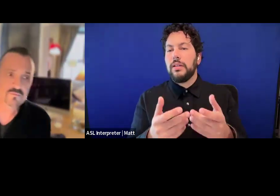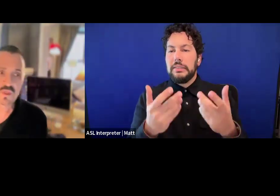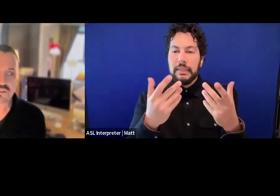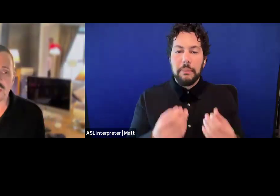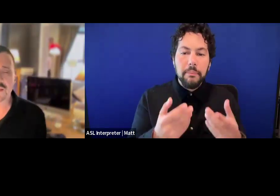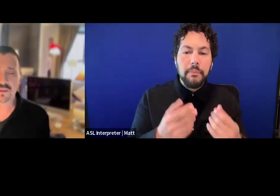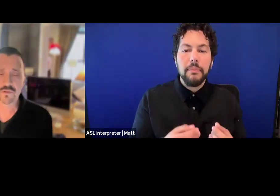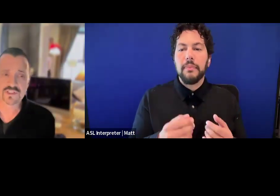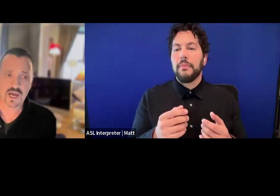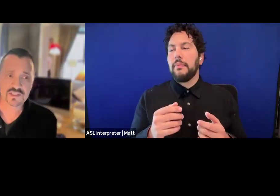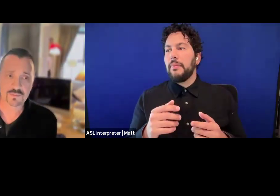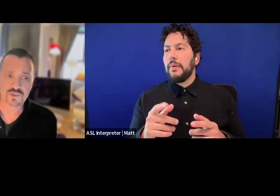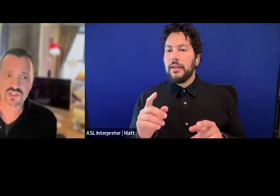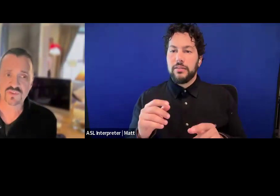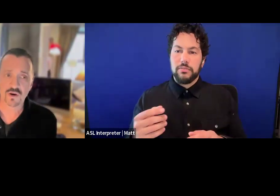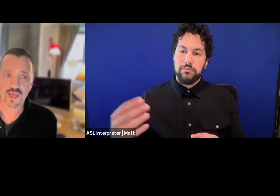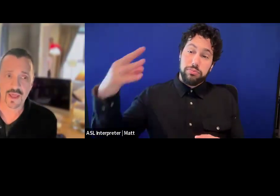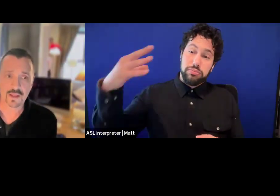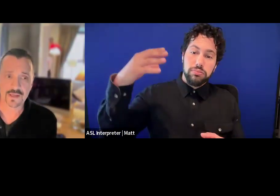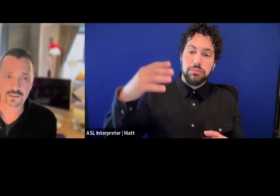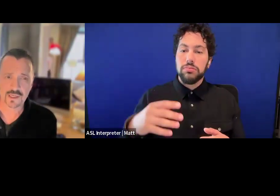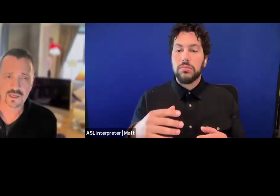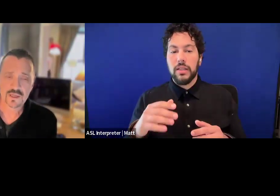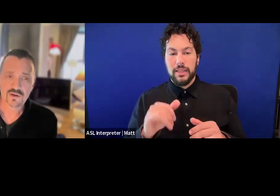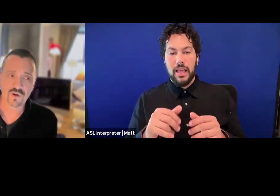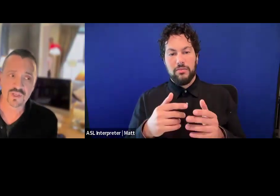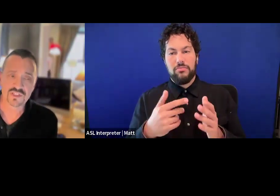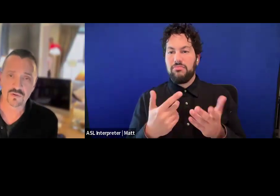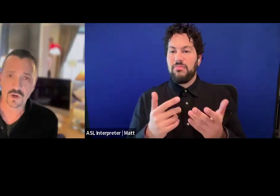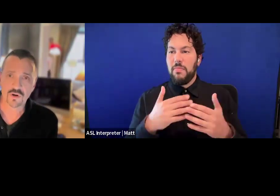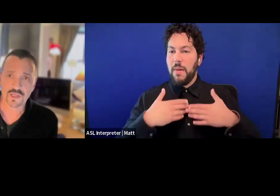Taken together, these concepts shift our analytic from interiority